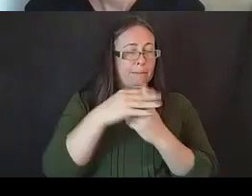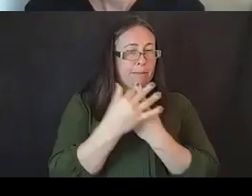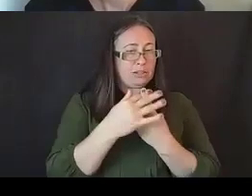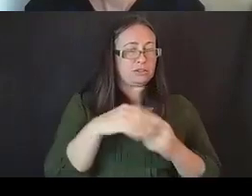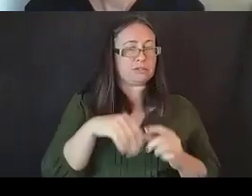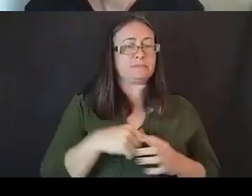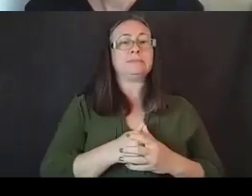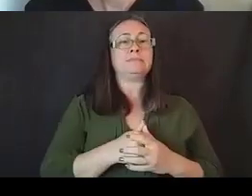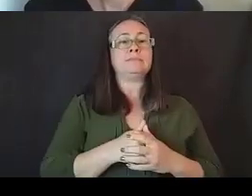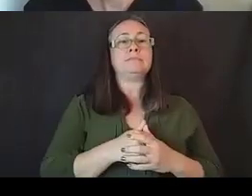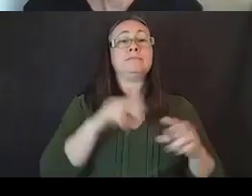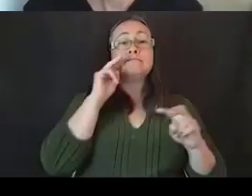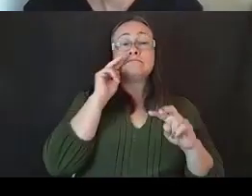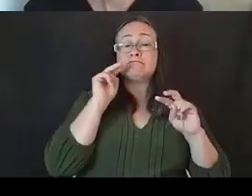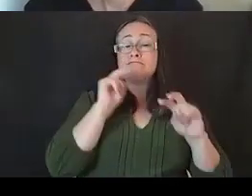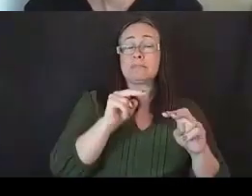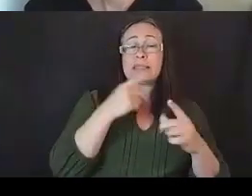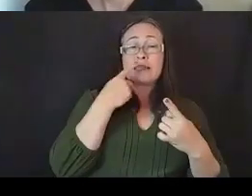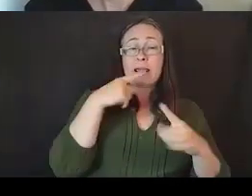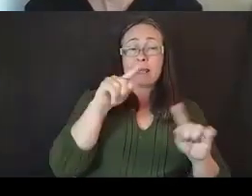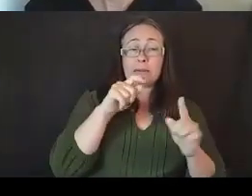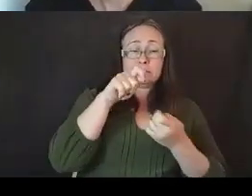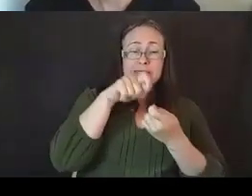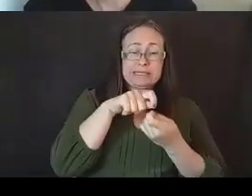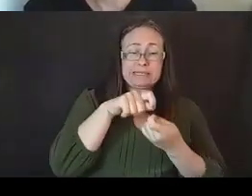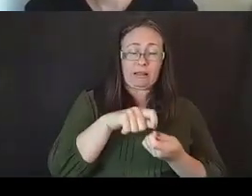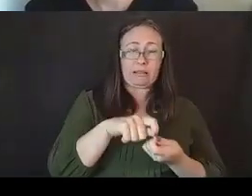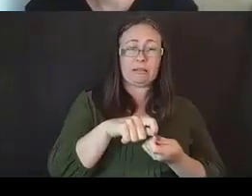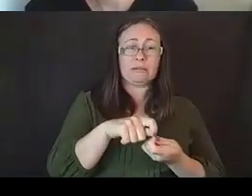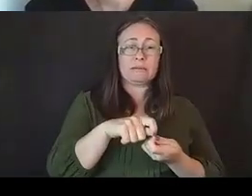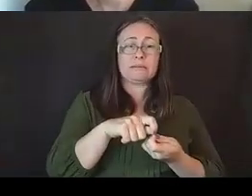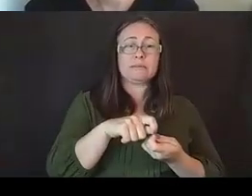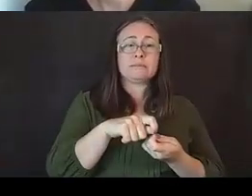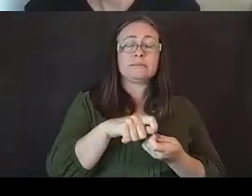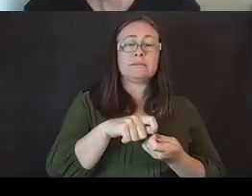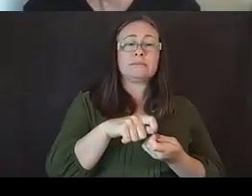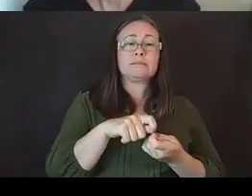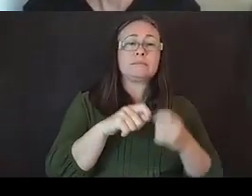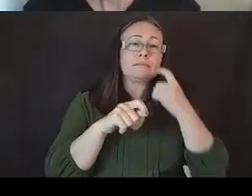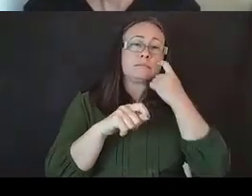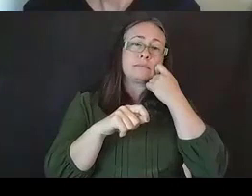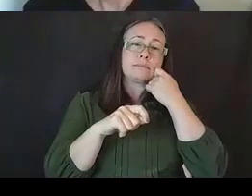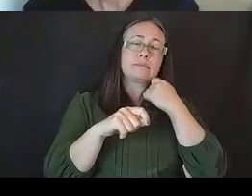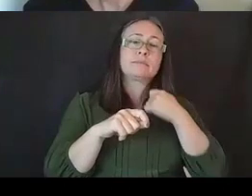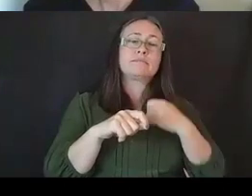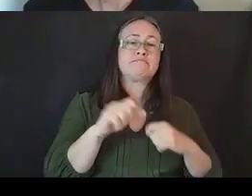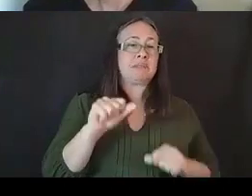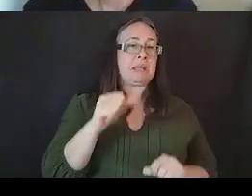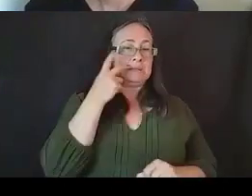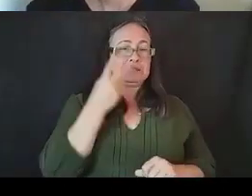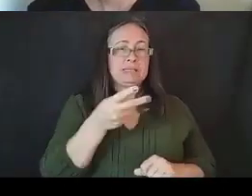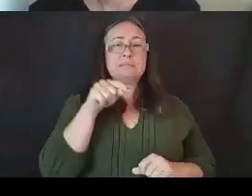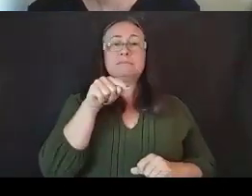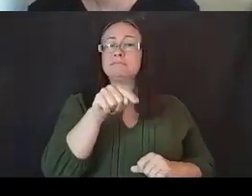Looking at the announcement details from the guide here, we can see that this is actually a reissue